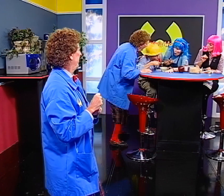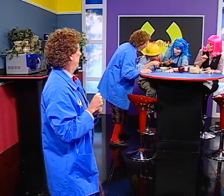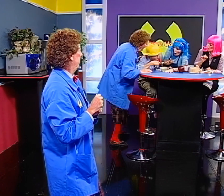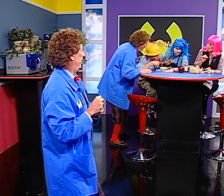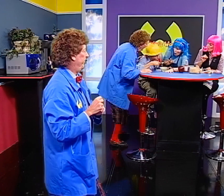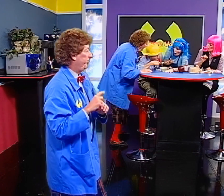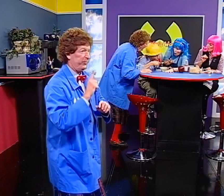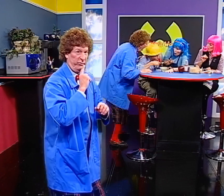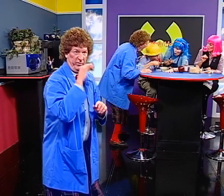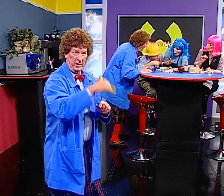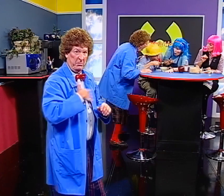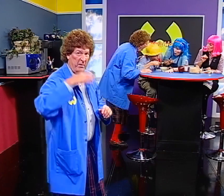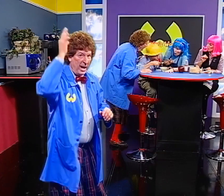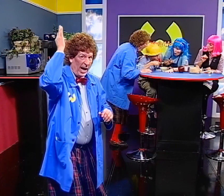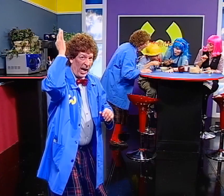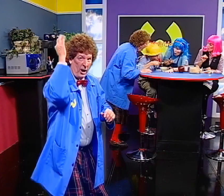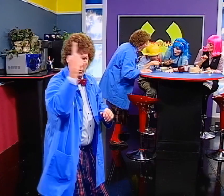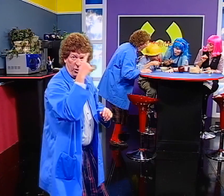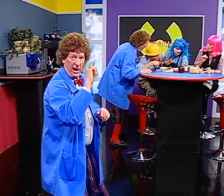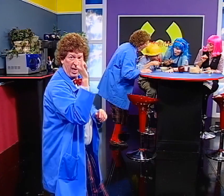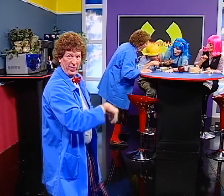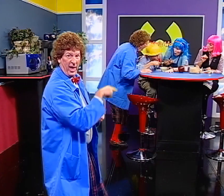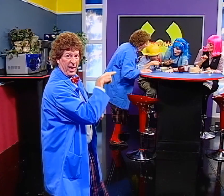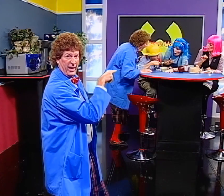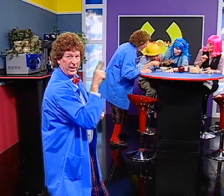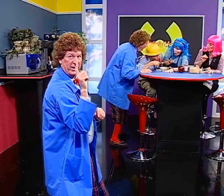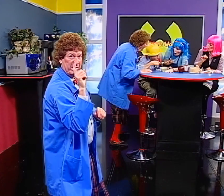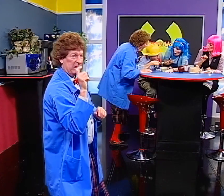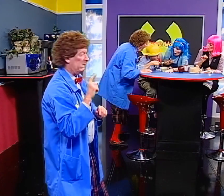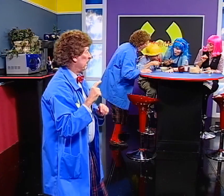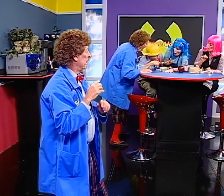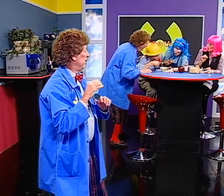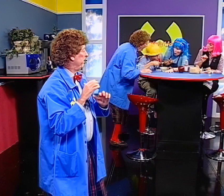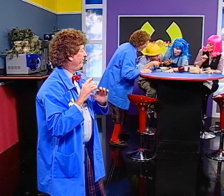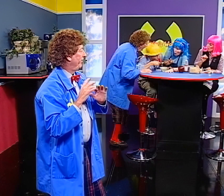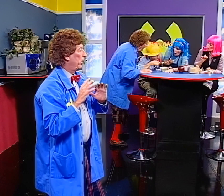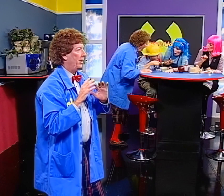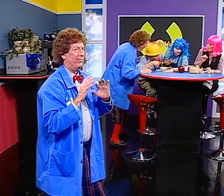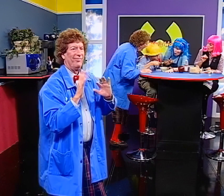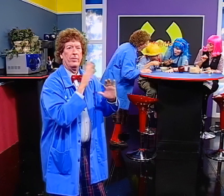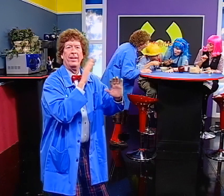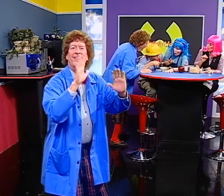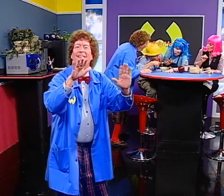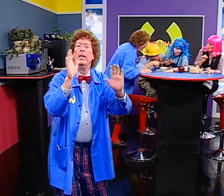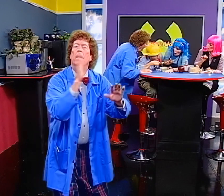HMMM. DOES MY HAIR REALLY LOOK LIKE THAT? UGH!